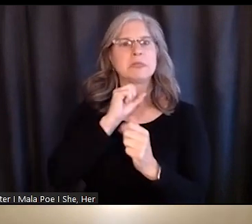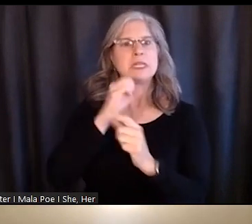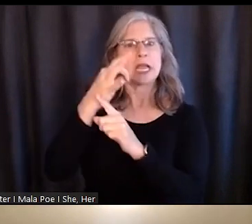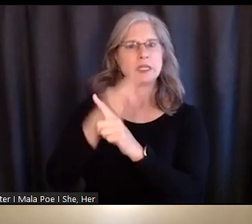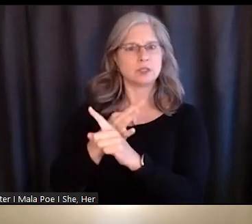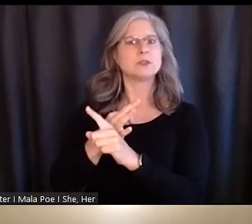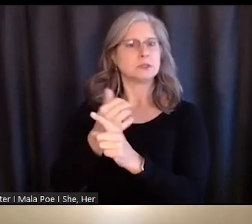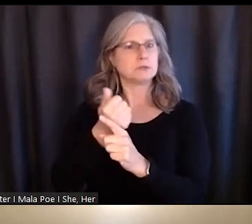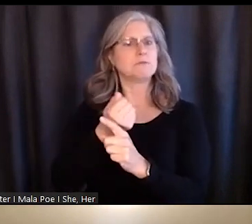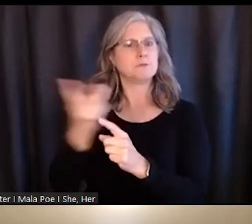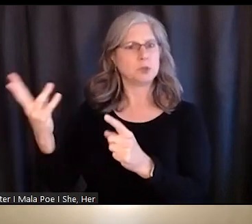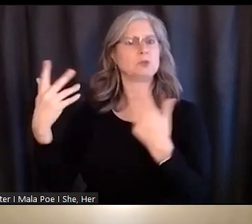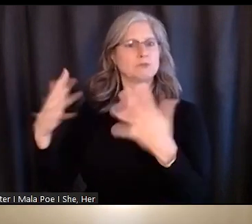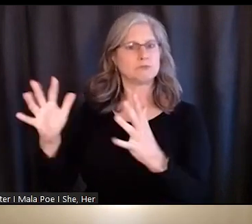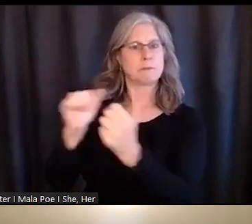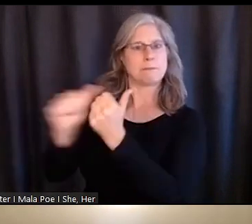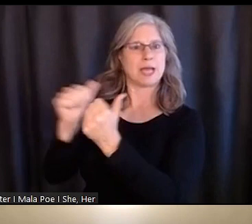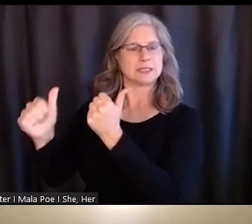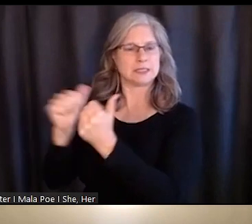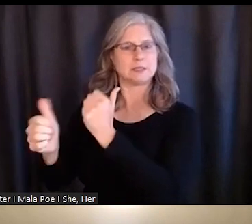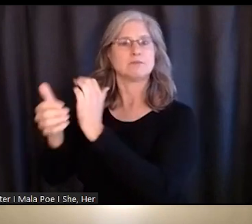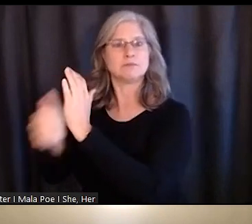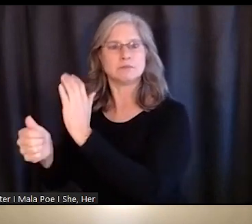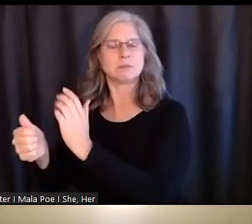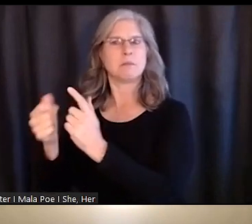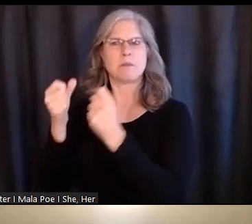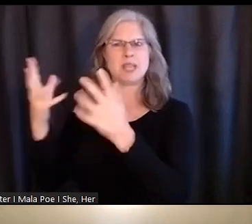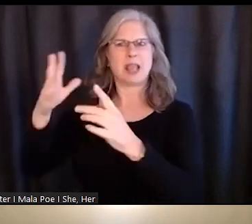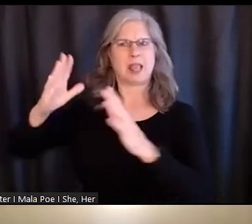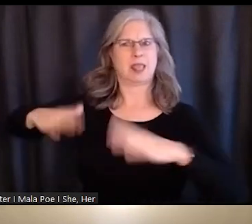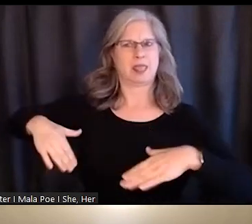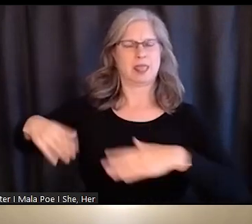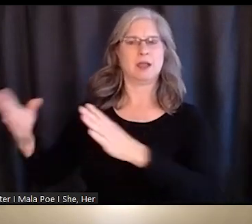And a lot haven't. If we go to an earlier acquired structure such as the reversible passive,